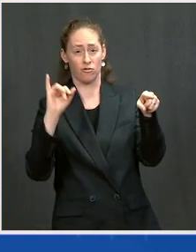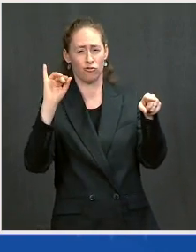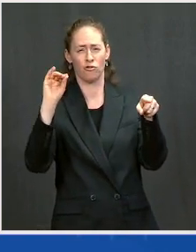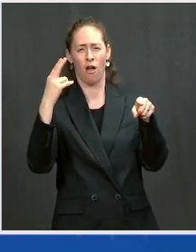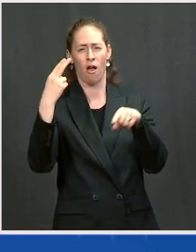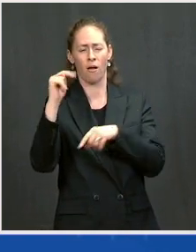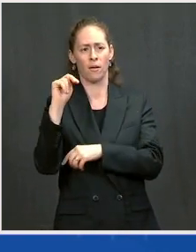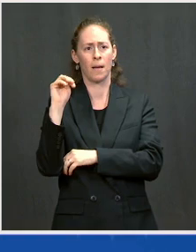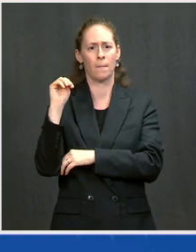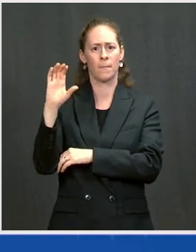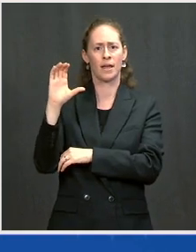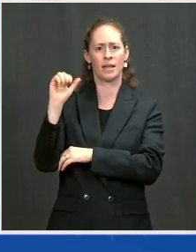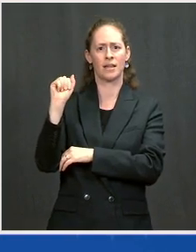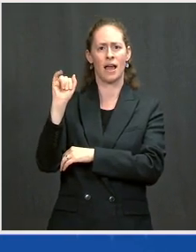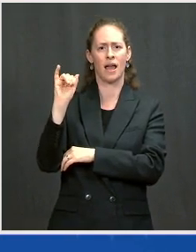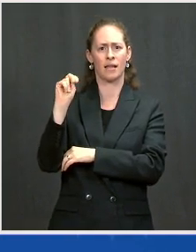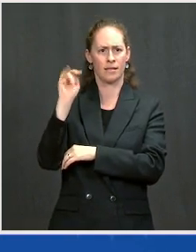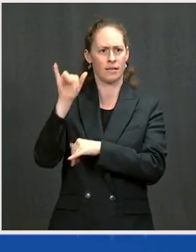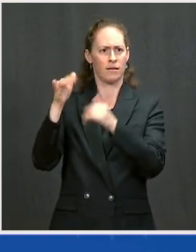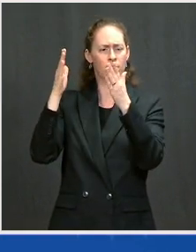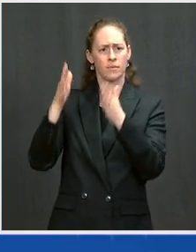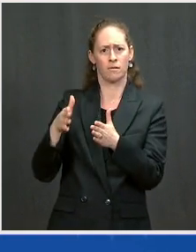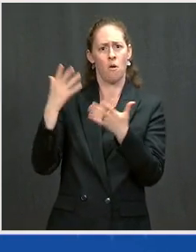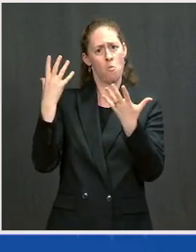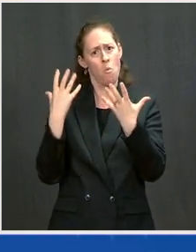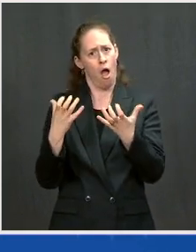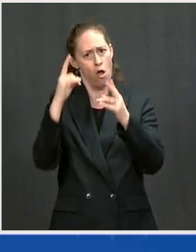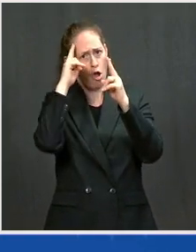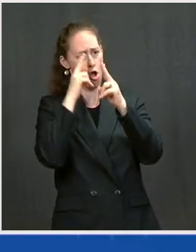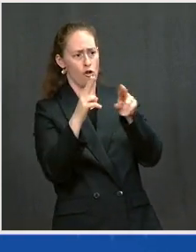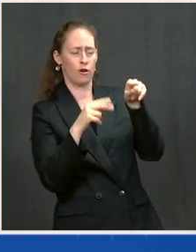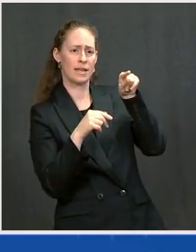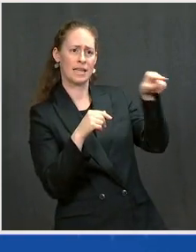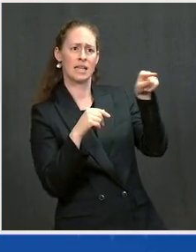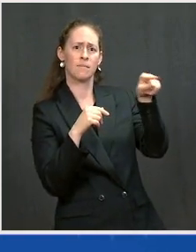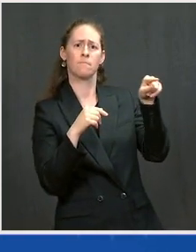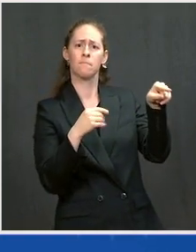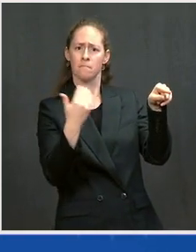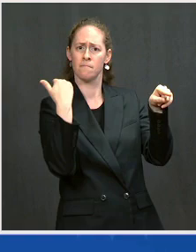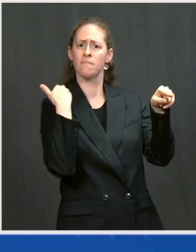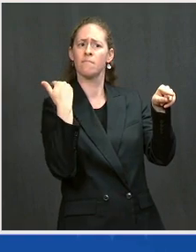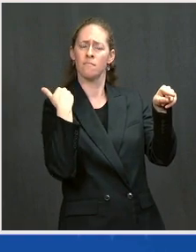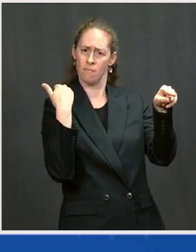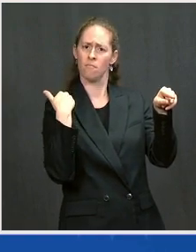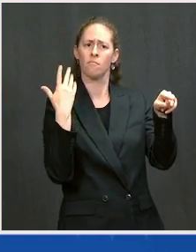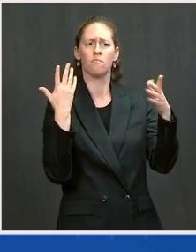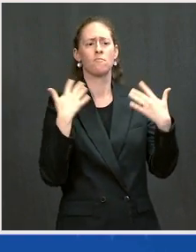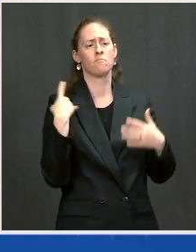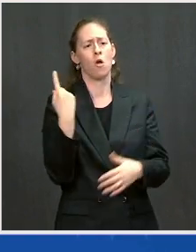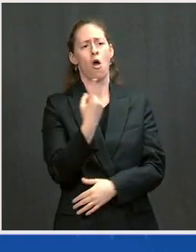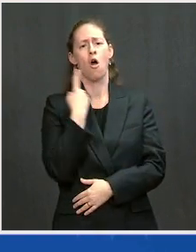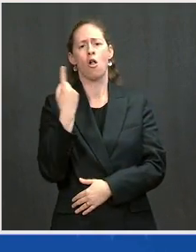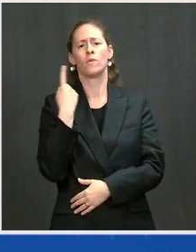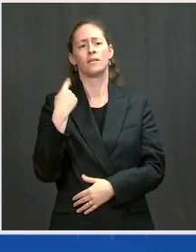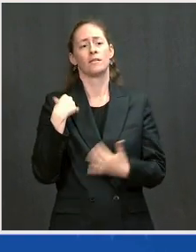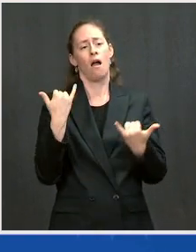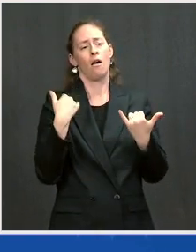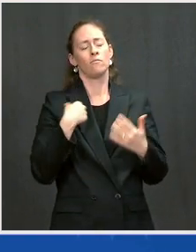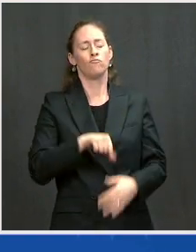I’m incredibly proud to give Colonel Ralph Puckett’s act of valor, the full recognition they have always deserved.